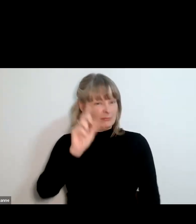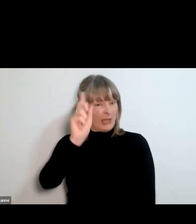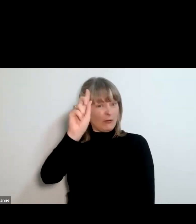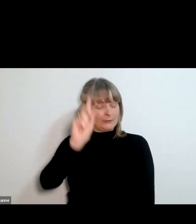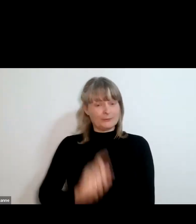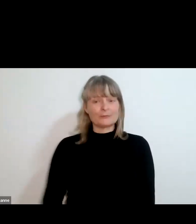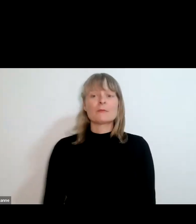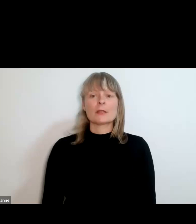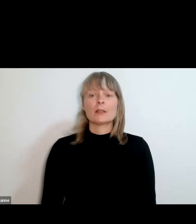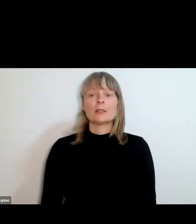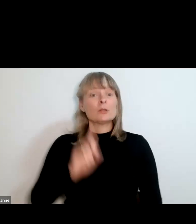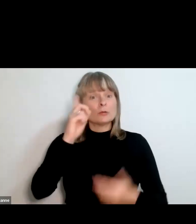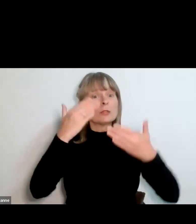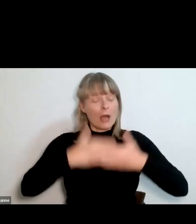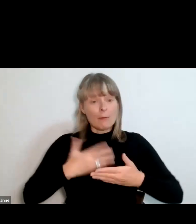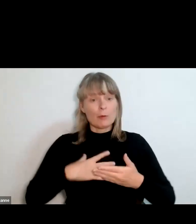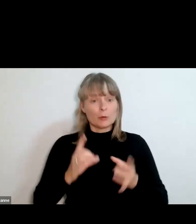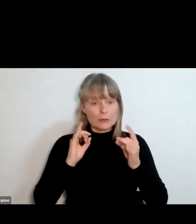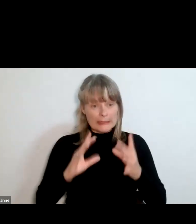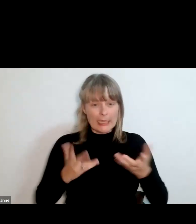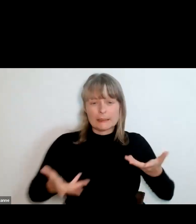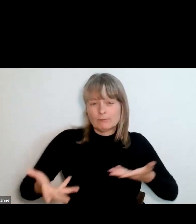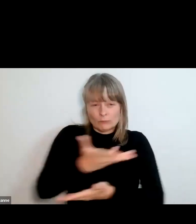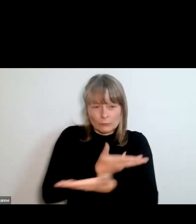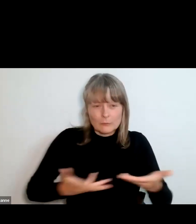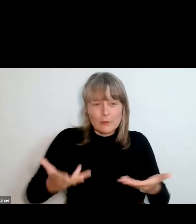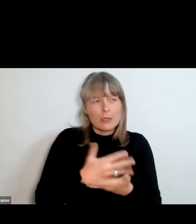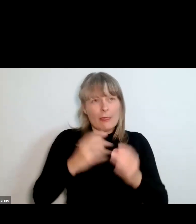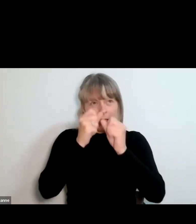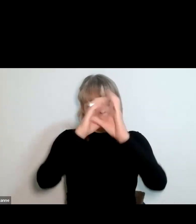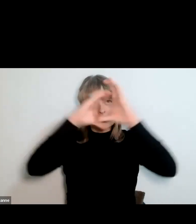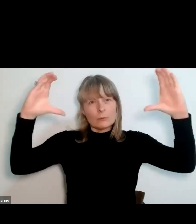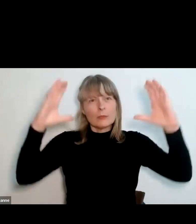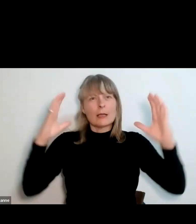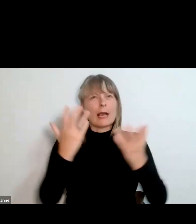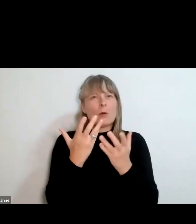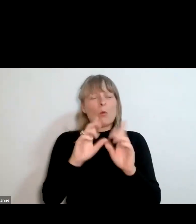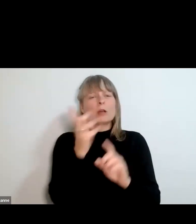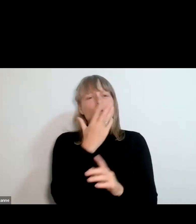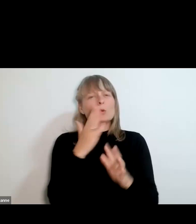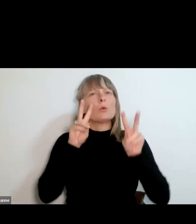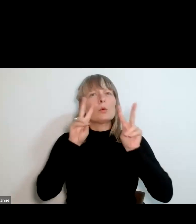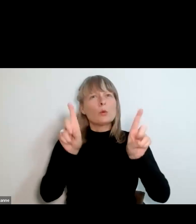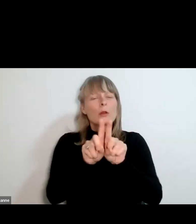operating on mid-last-century models that are no longer fit-for-purpose for the increasingly complex needs of children and